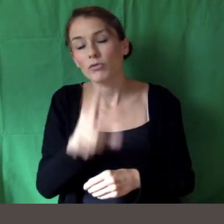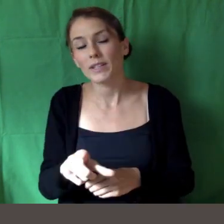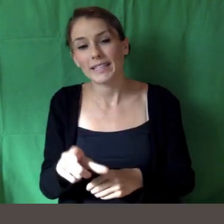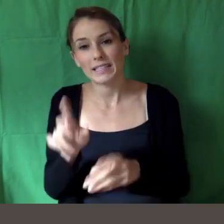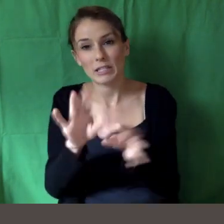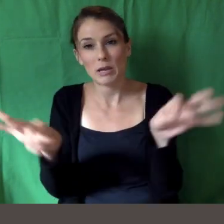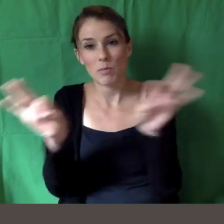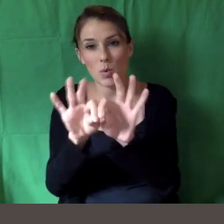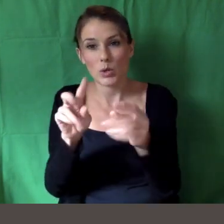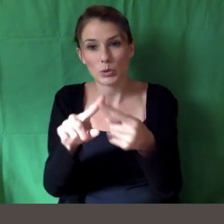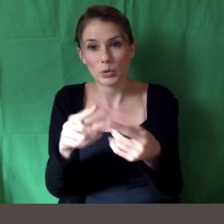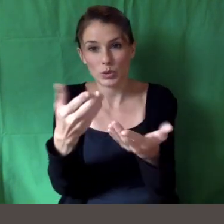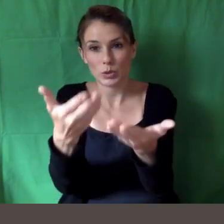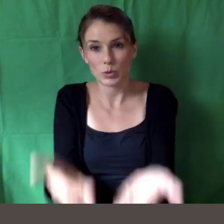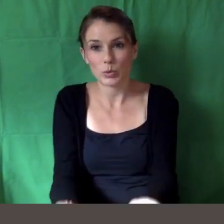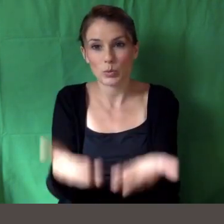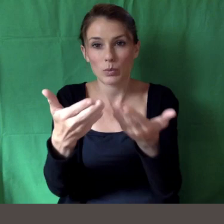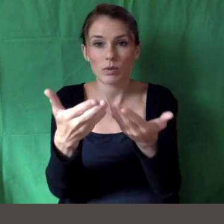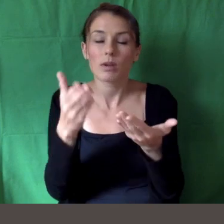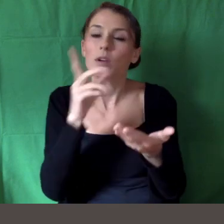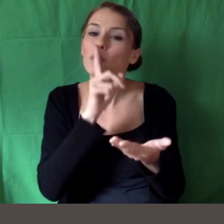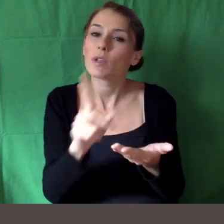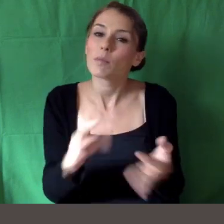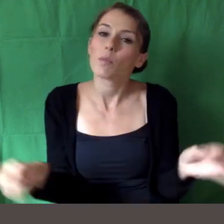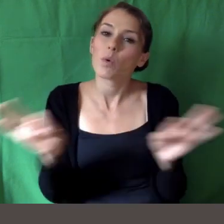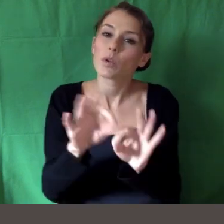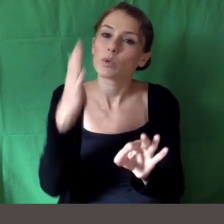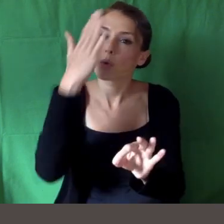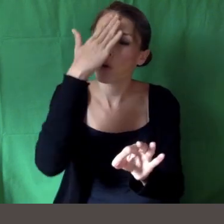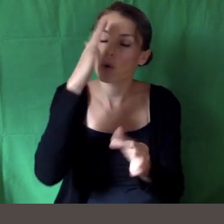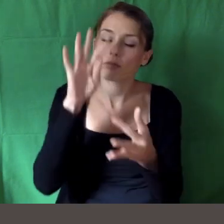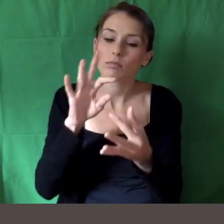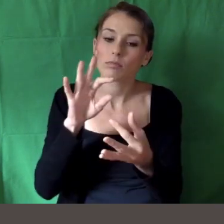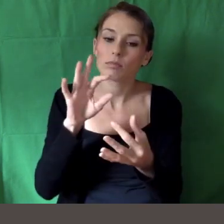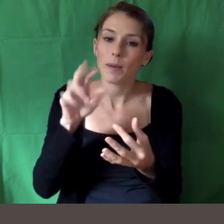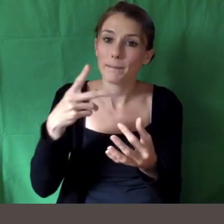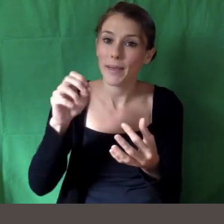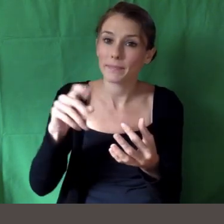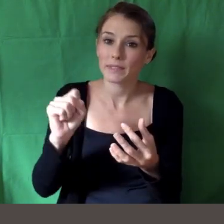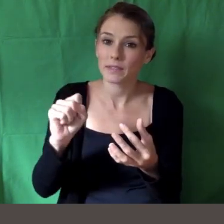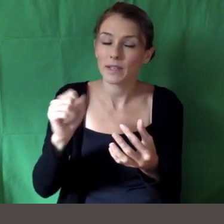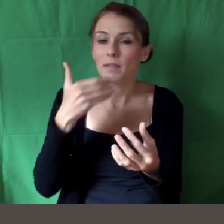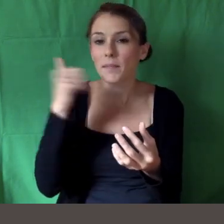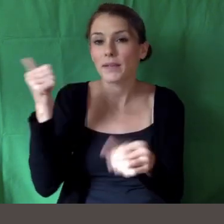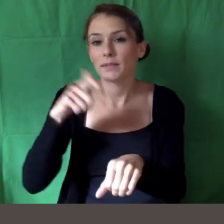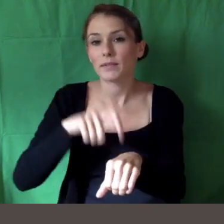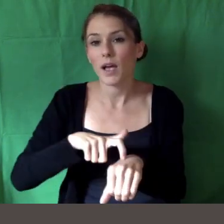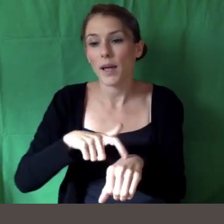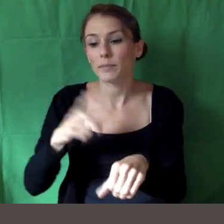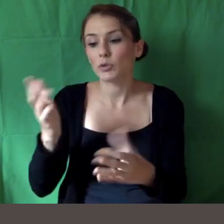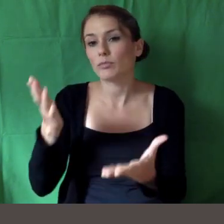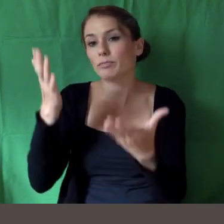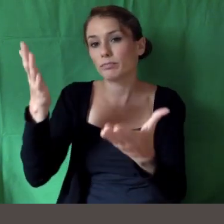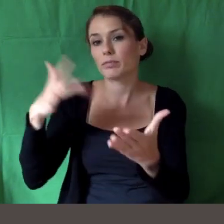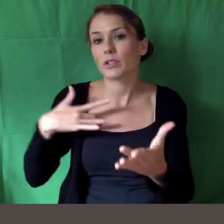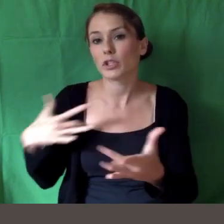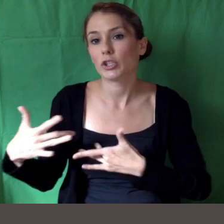So you need to know about PEPs and the best time to bring up concern, like if